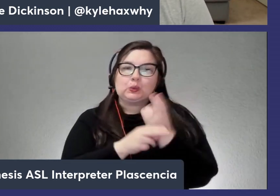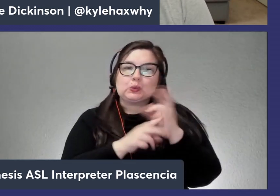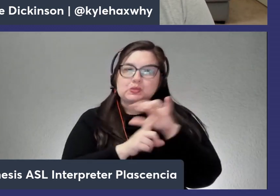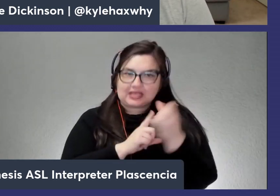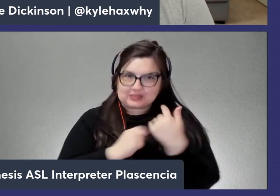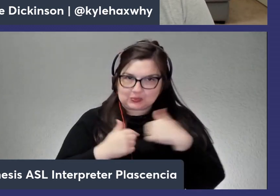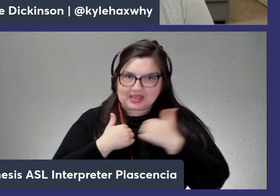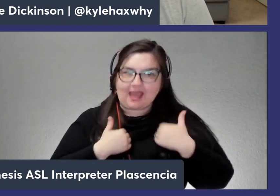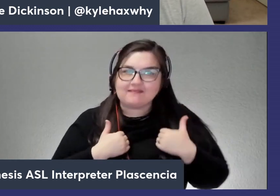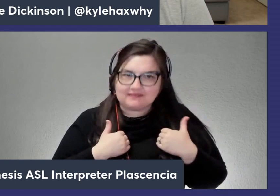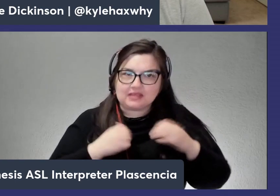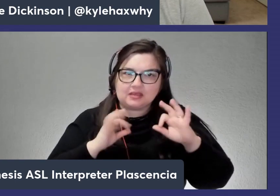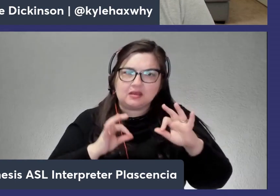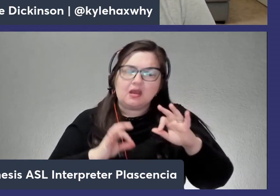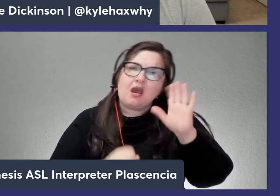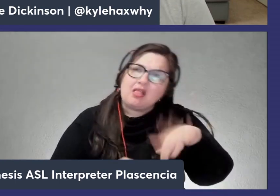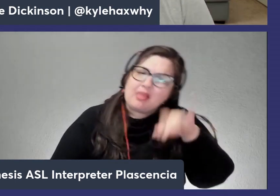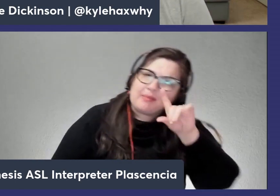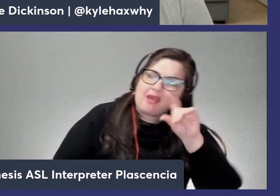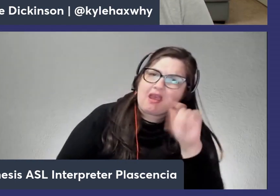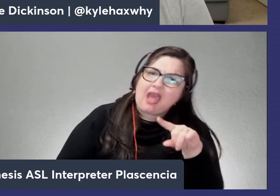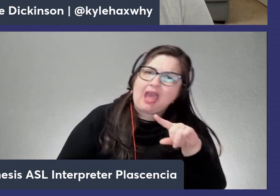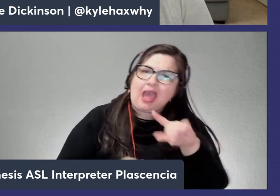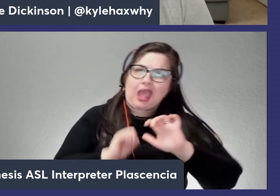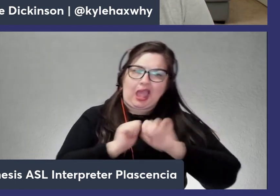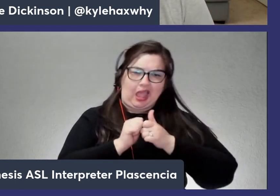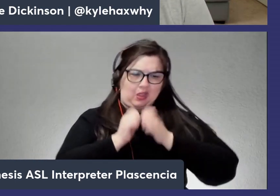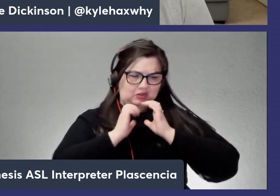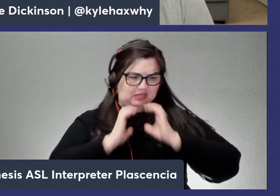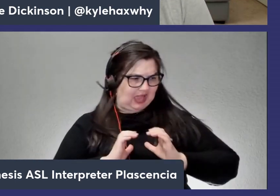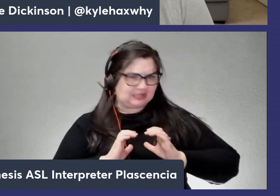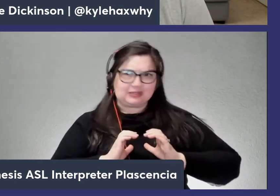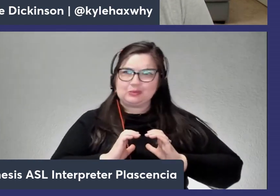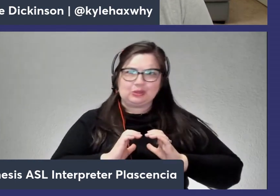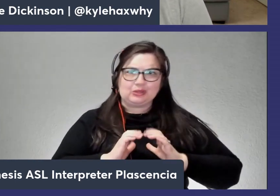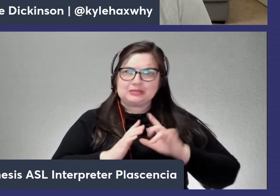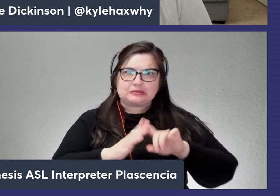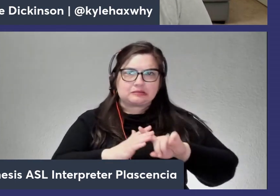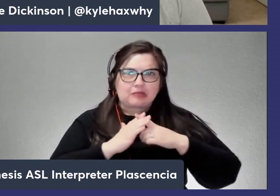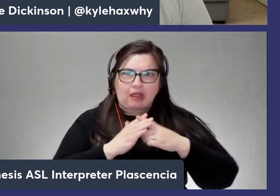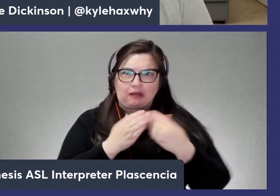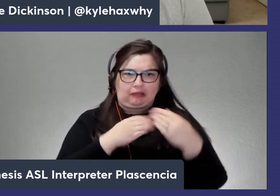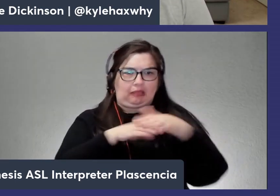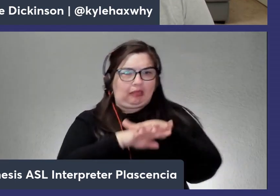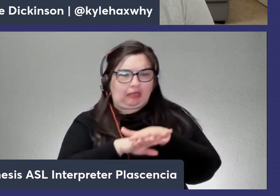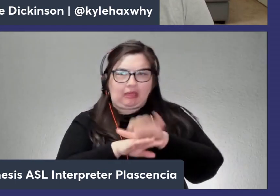So, how do our customers go about building an app with this or integrating this into an existing app?